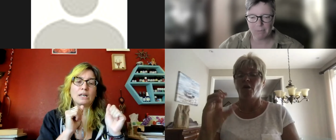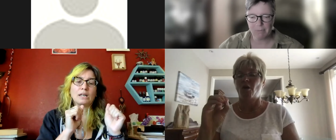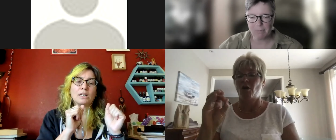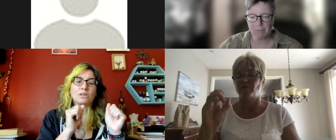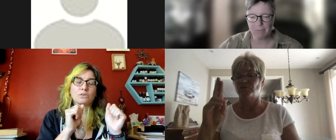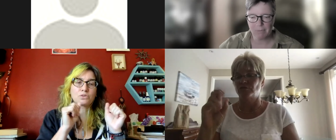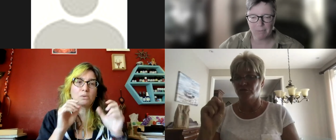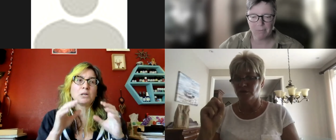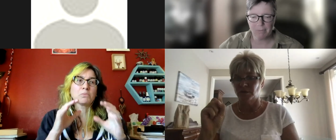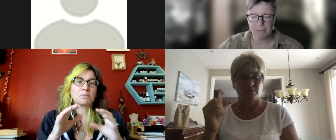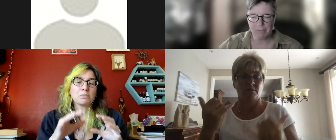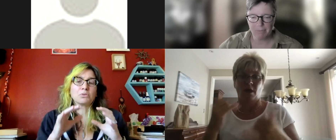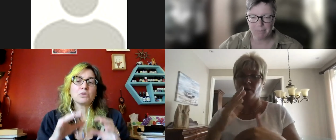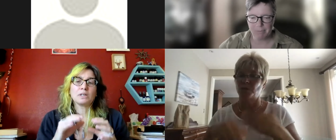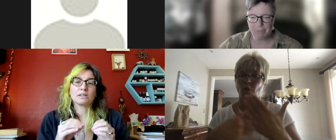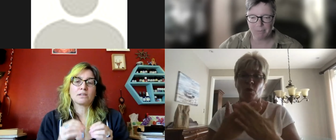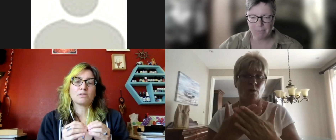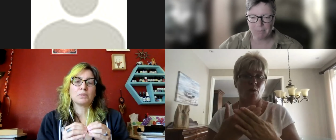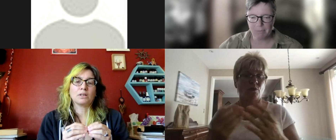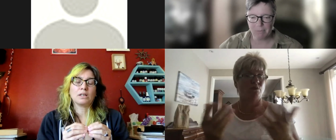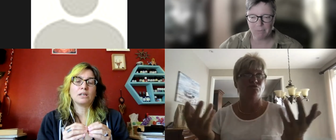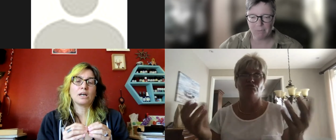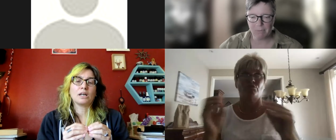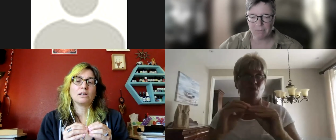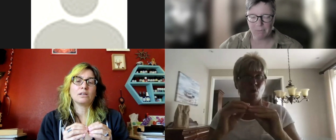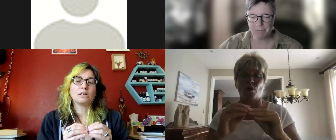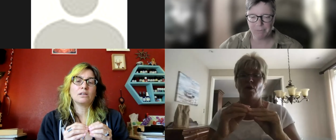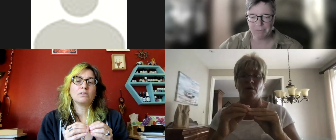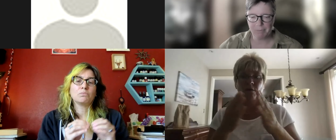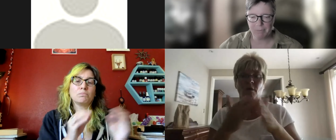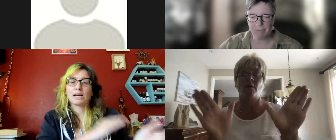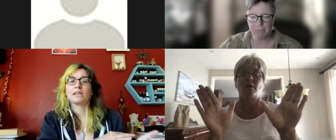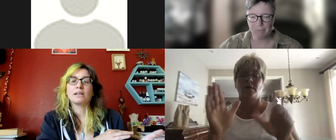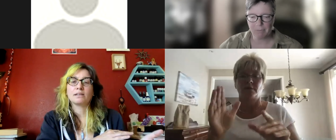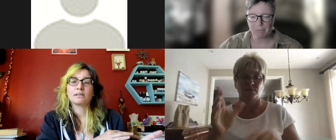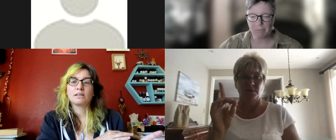There's so many more people doing accessibility than back then,